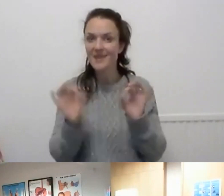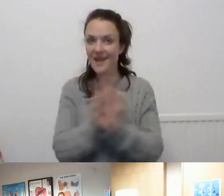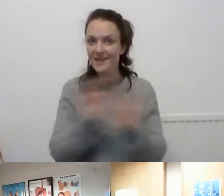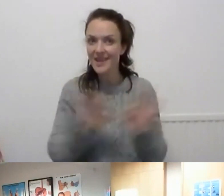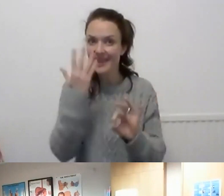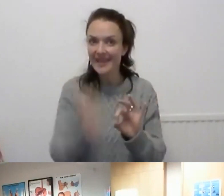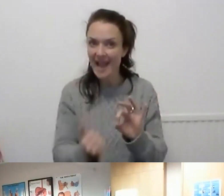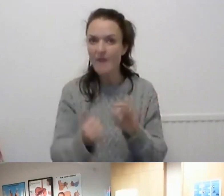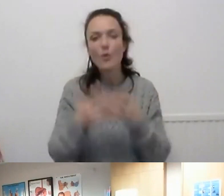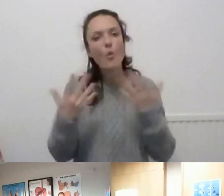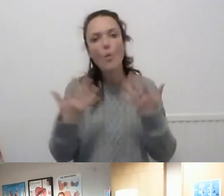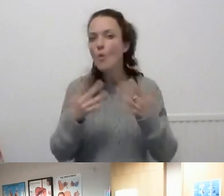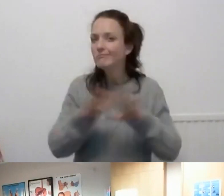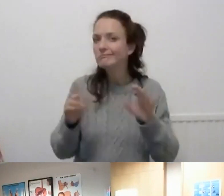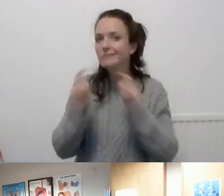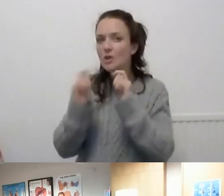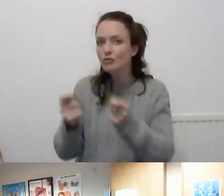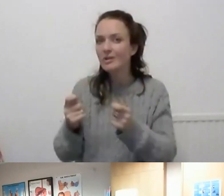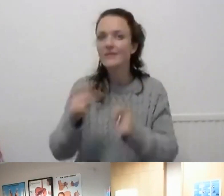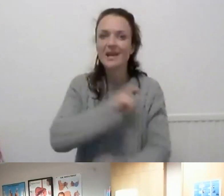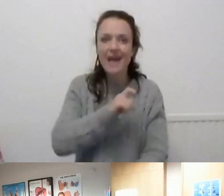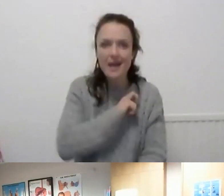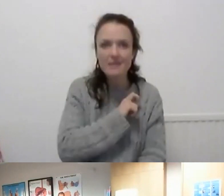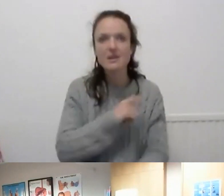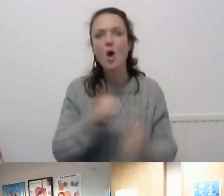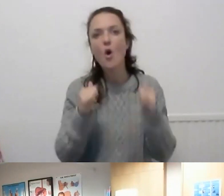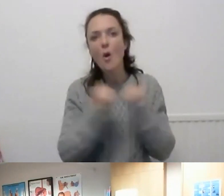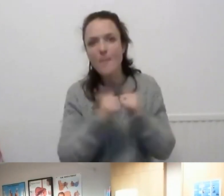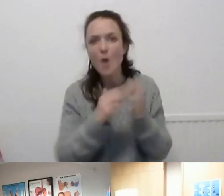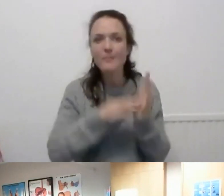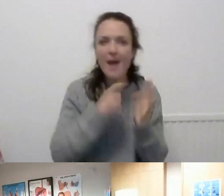cancer, having a bone marrow issue or a chronic lung condition like cystic fibrosis or severe